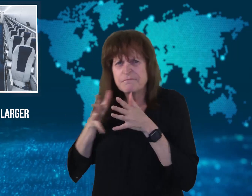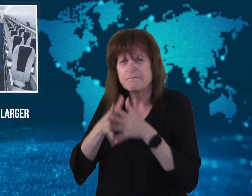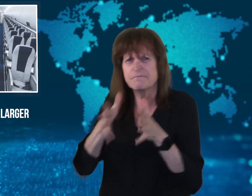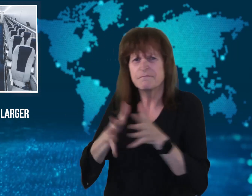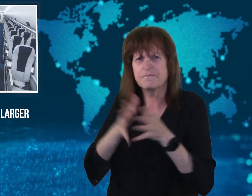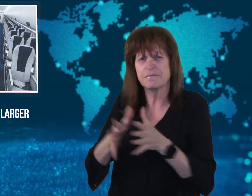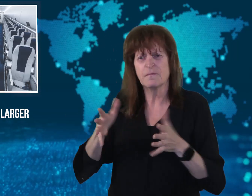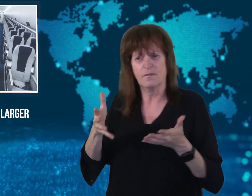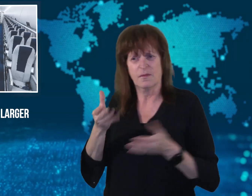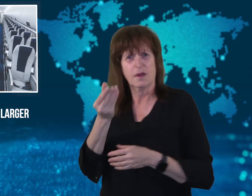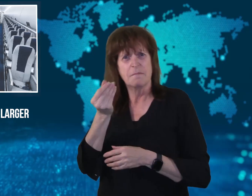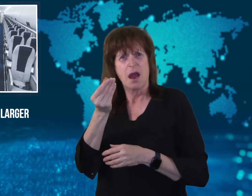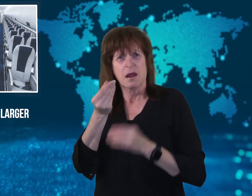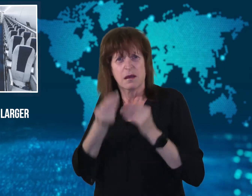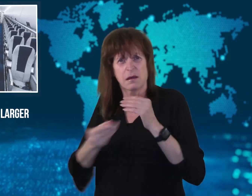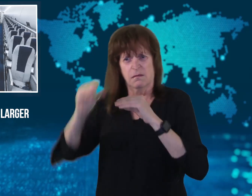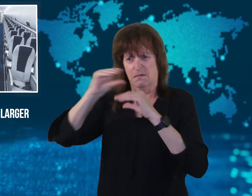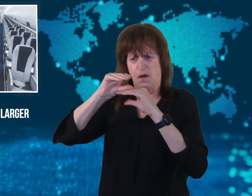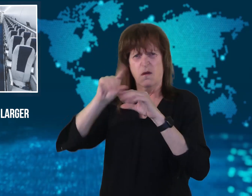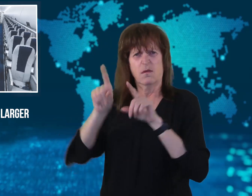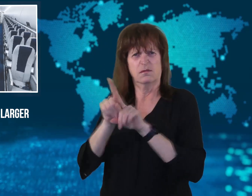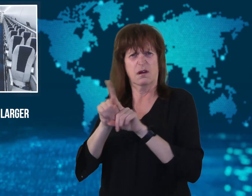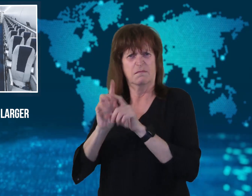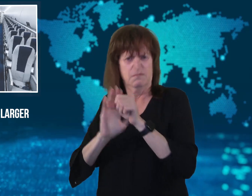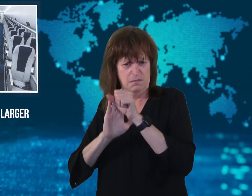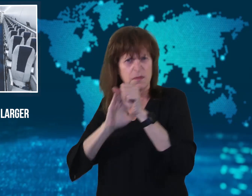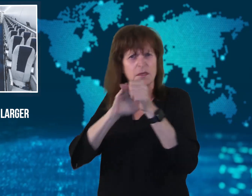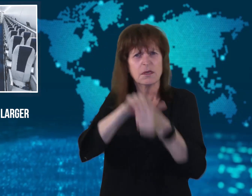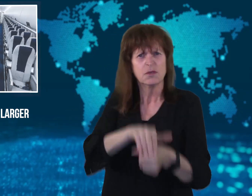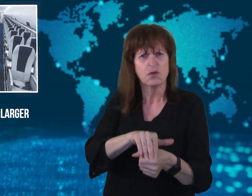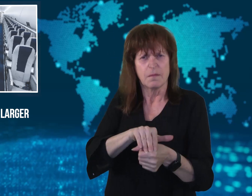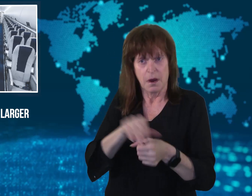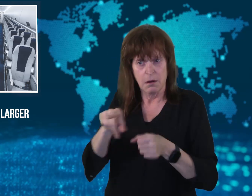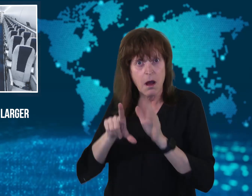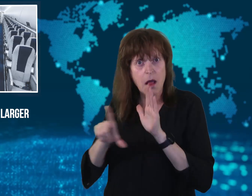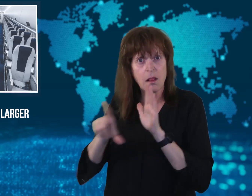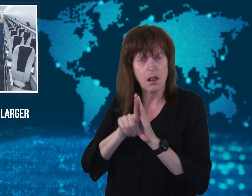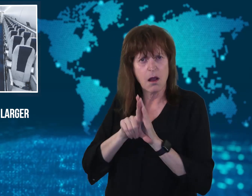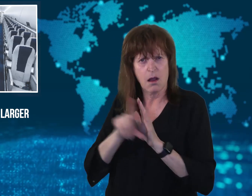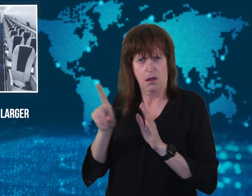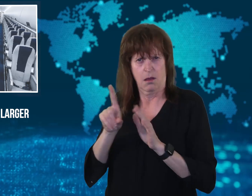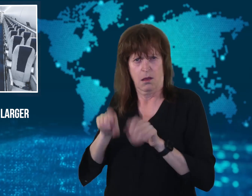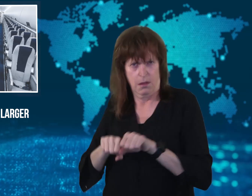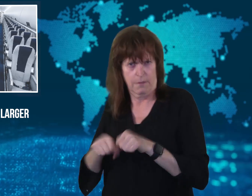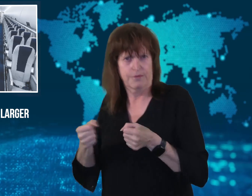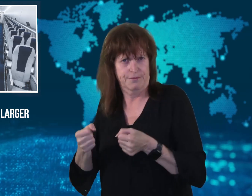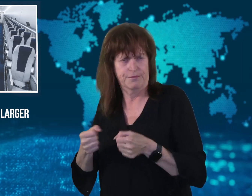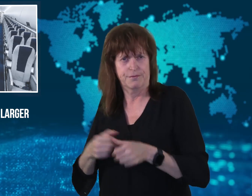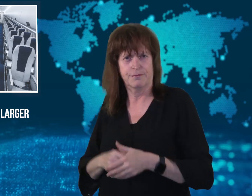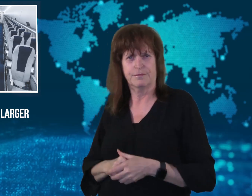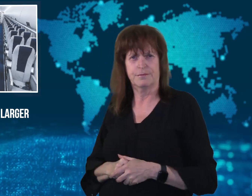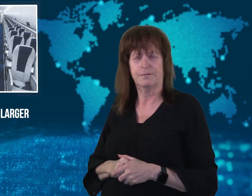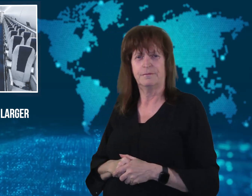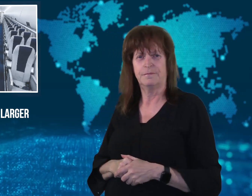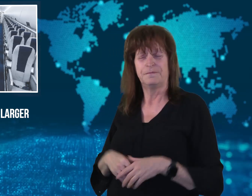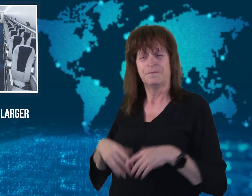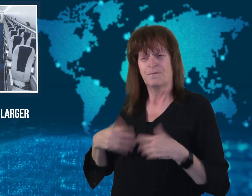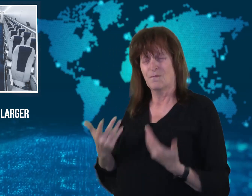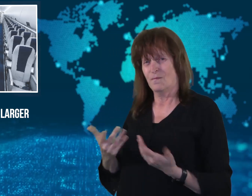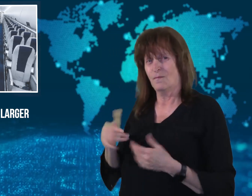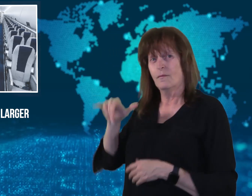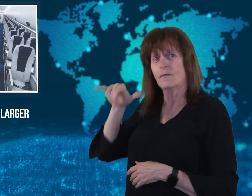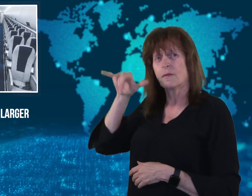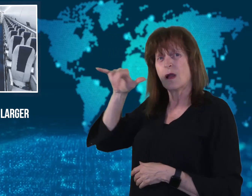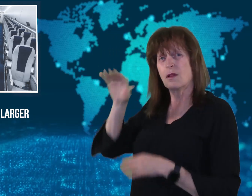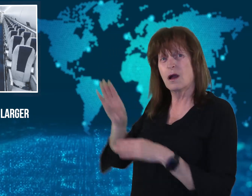Finally, they argue that this type of price discrimination is unlawful.